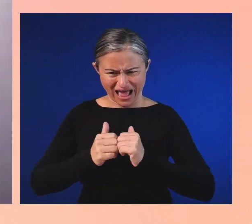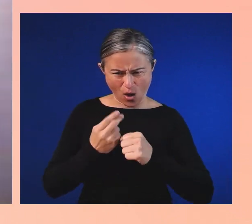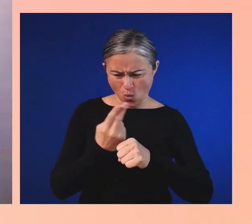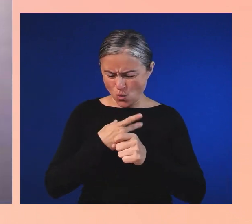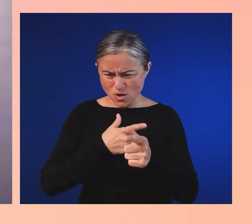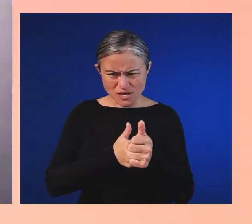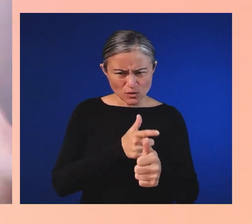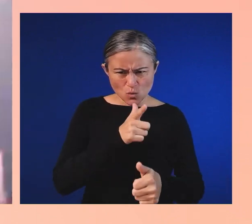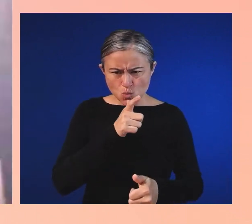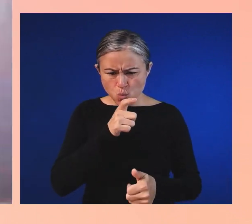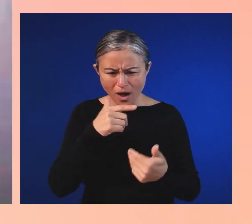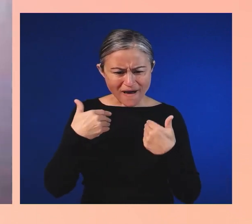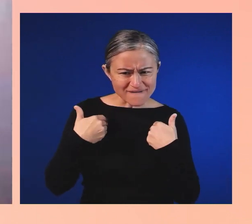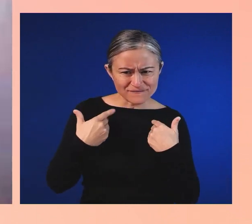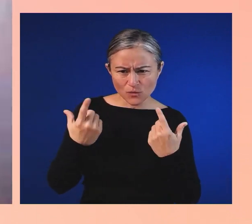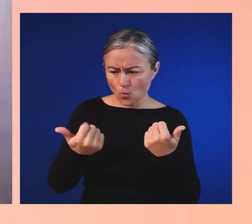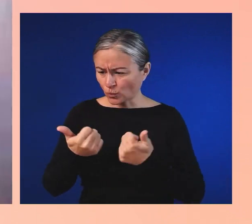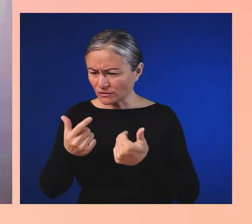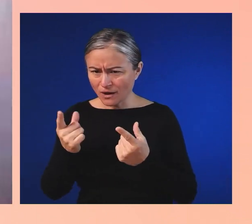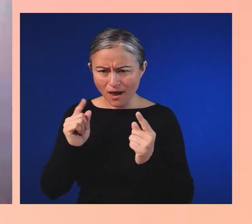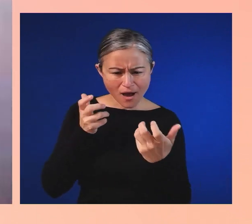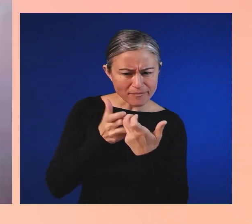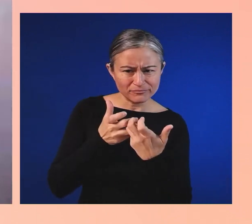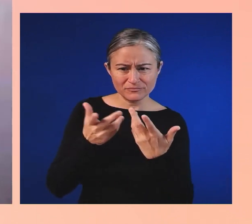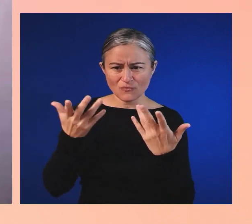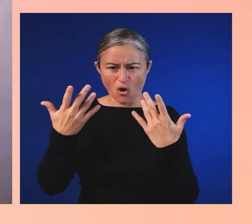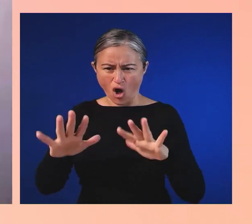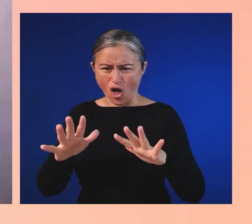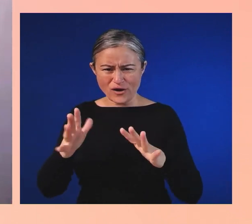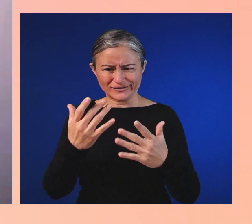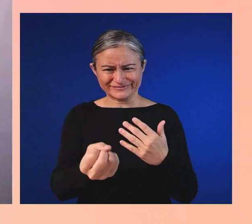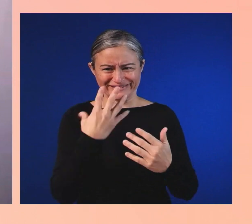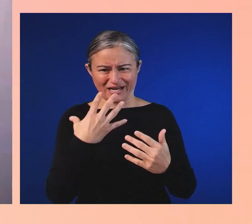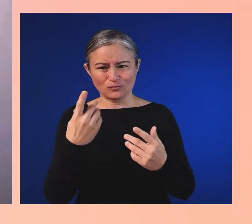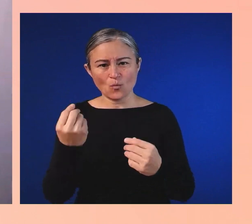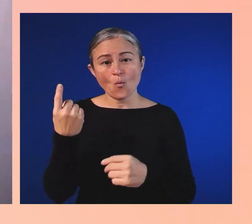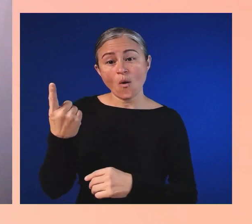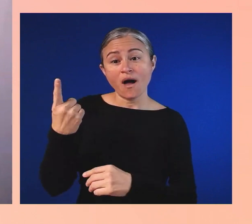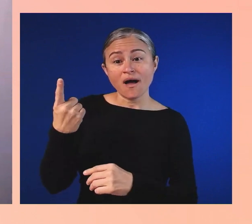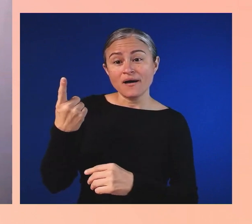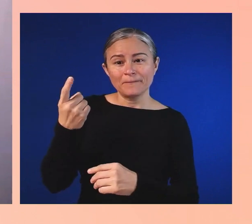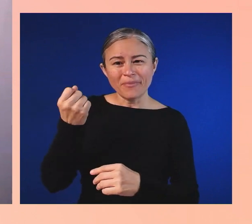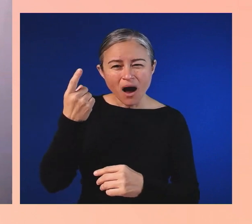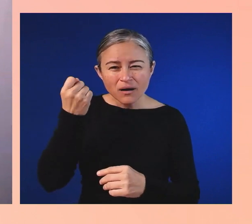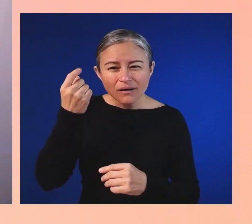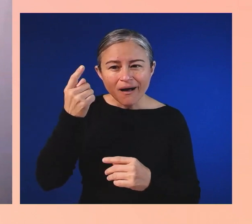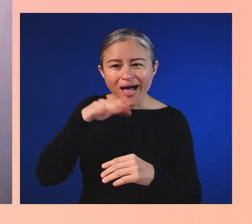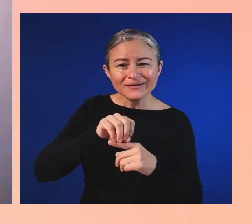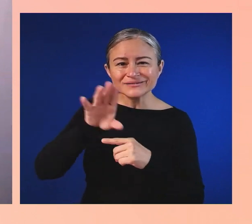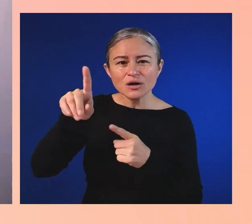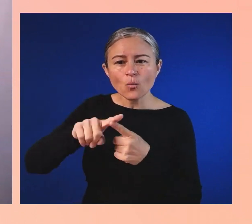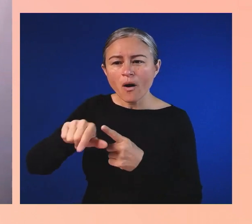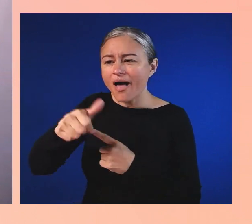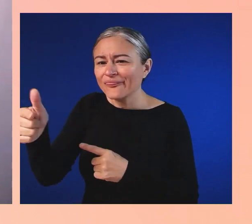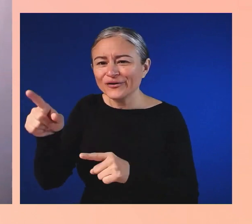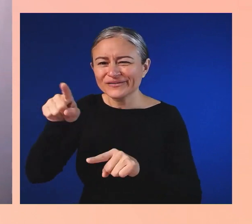sent out to another. Kids had to return devices, and then of course, like I was teaching at